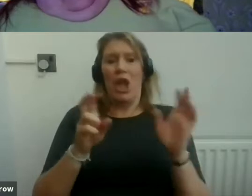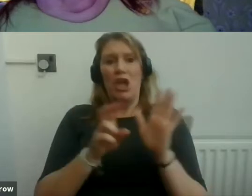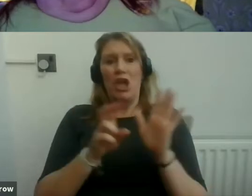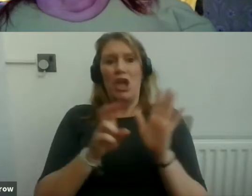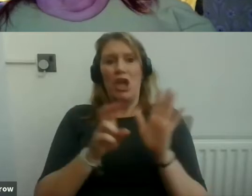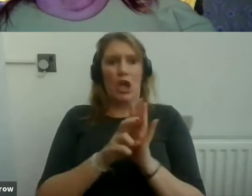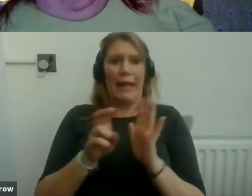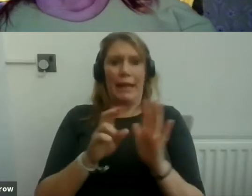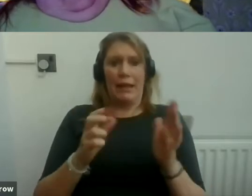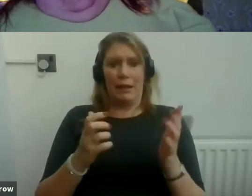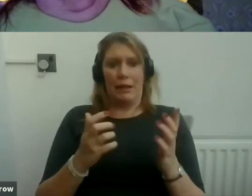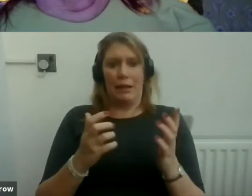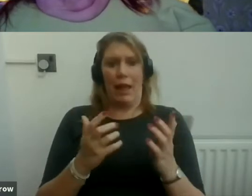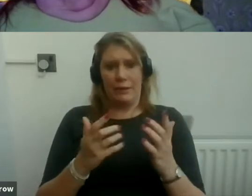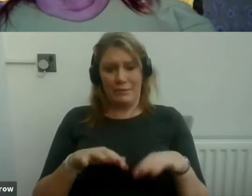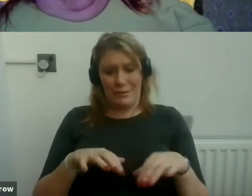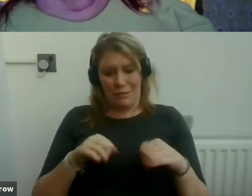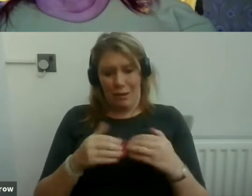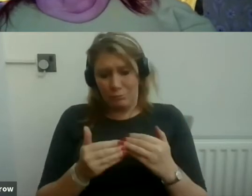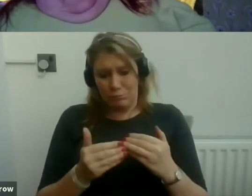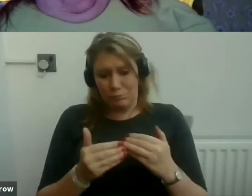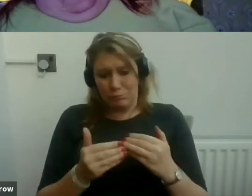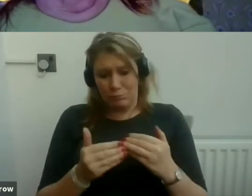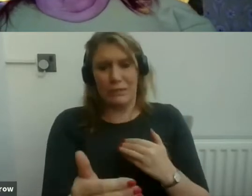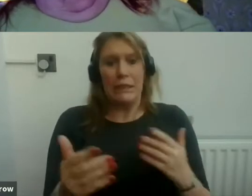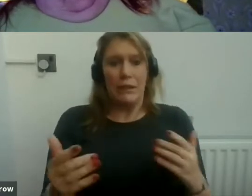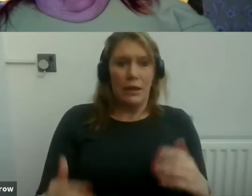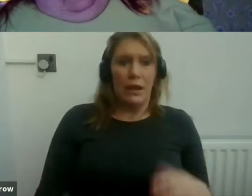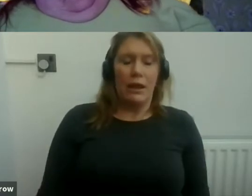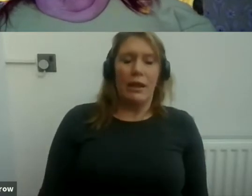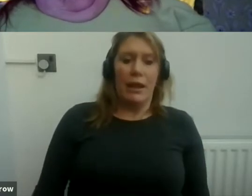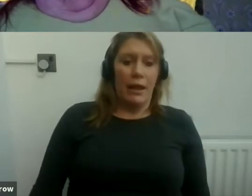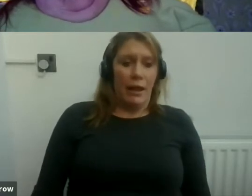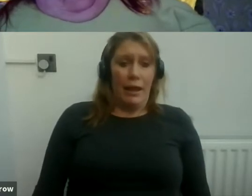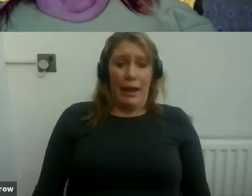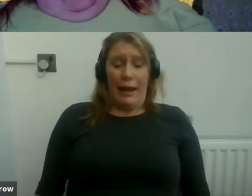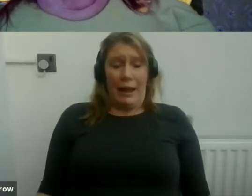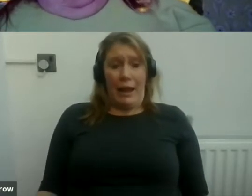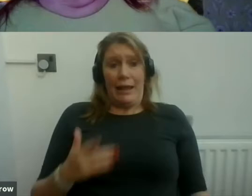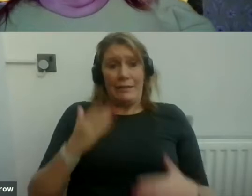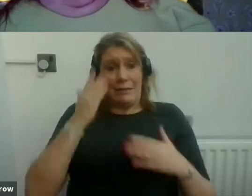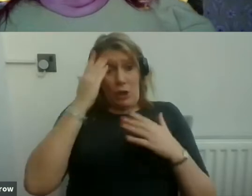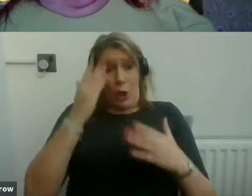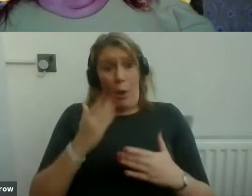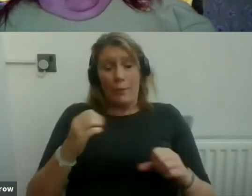prolong, I had no idea I was going to make another piece of work. And each time